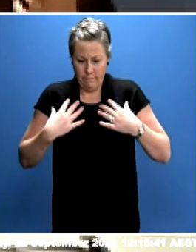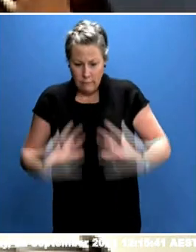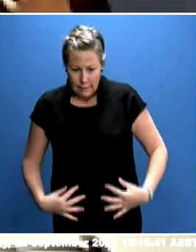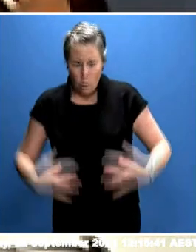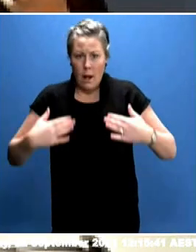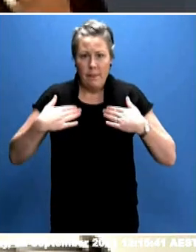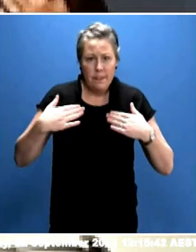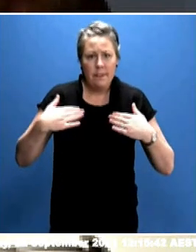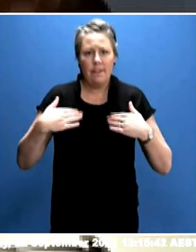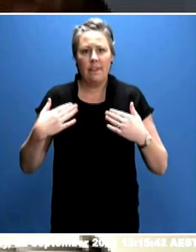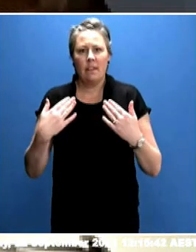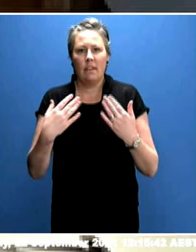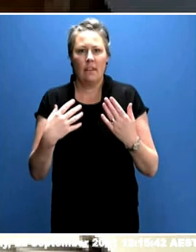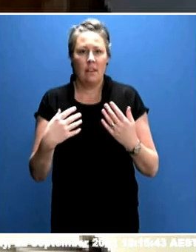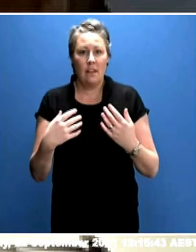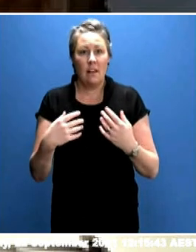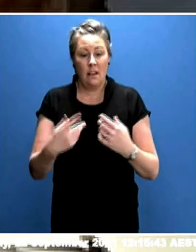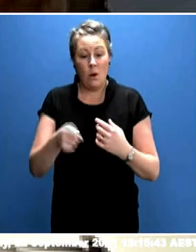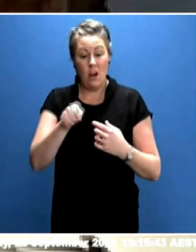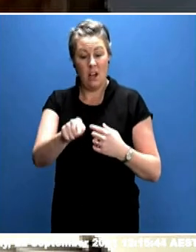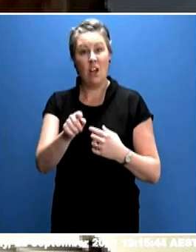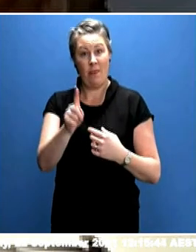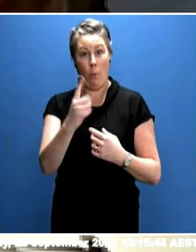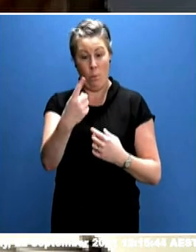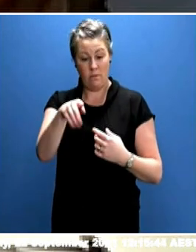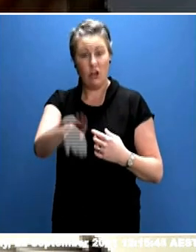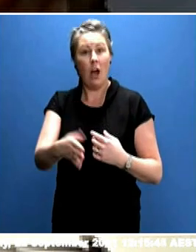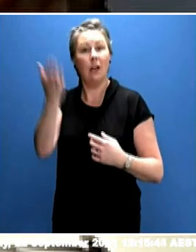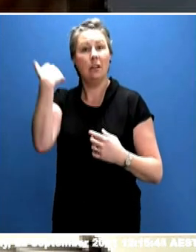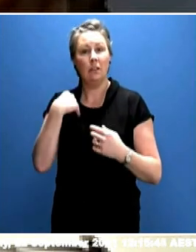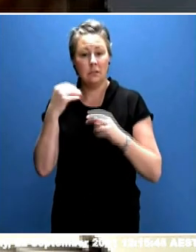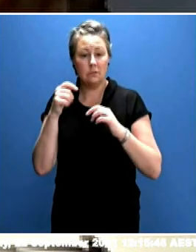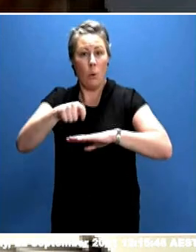supports --- child RM needed a liver transplant at the age of 17 due to